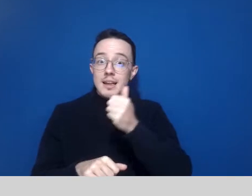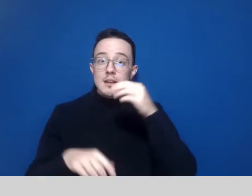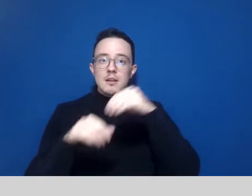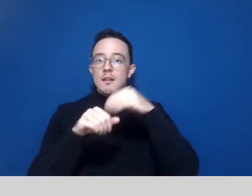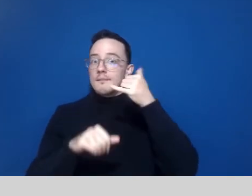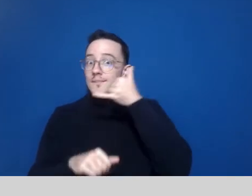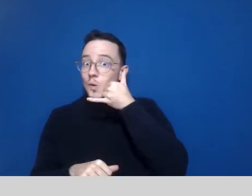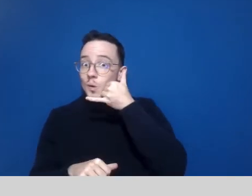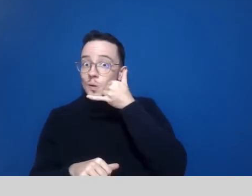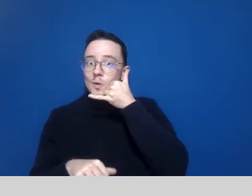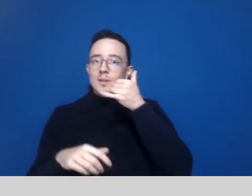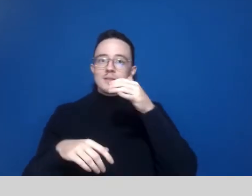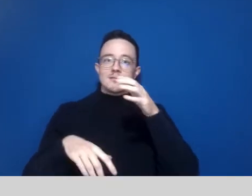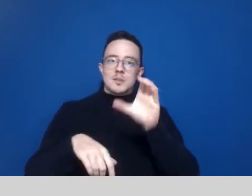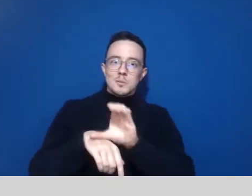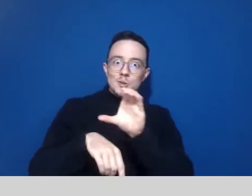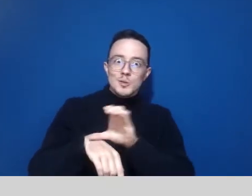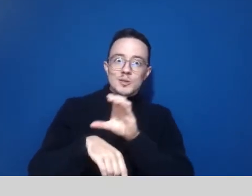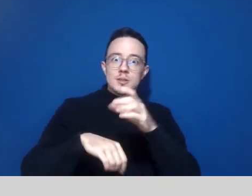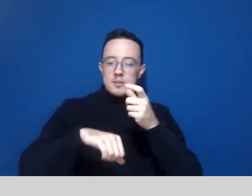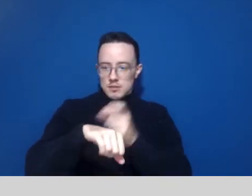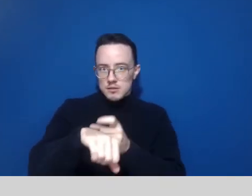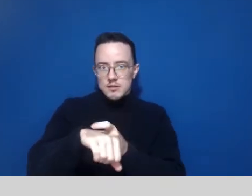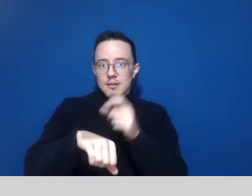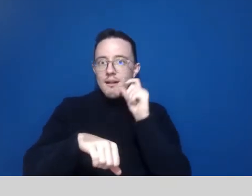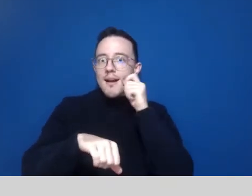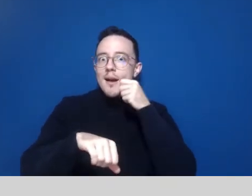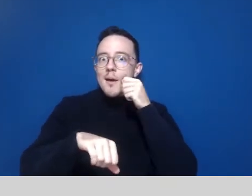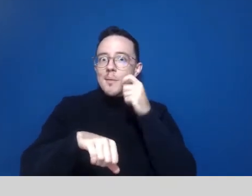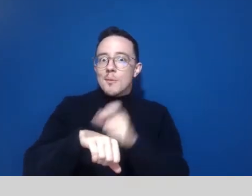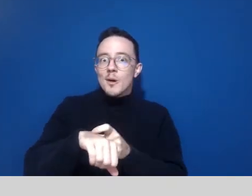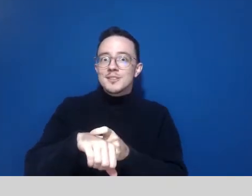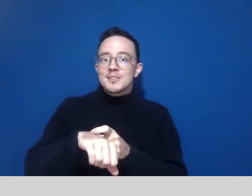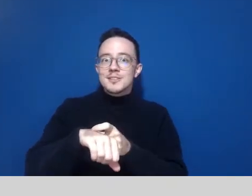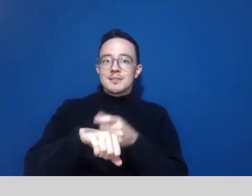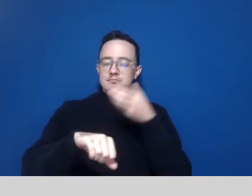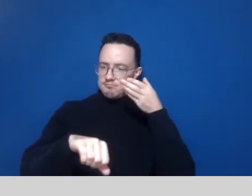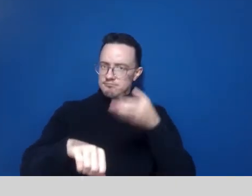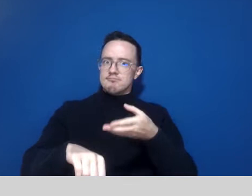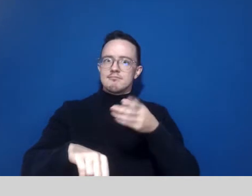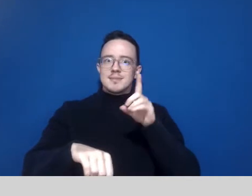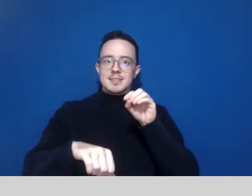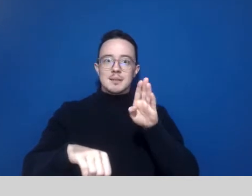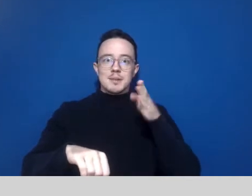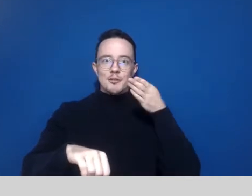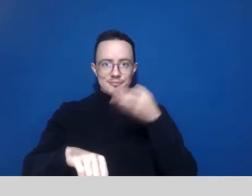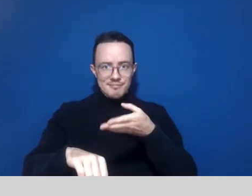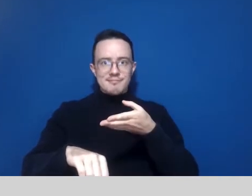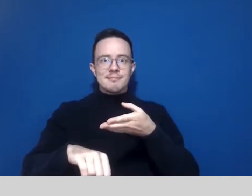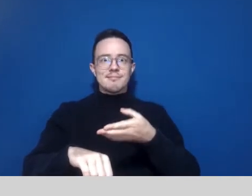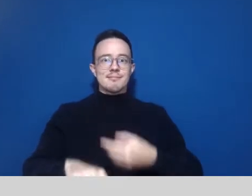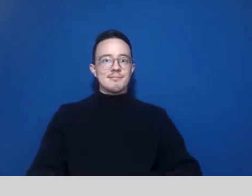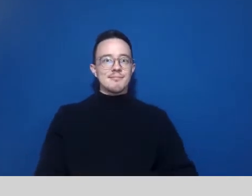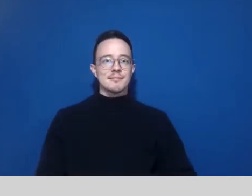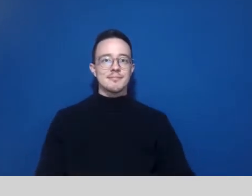so I'm wearing SQLite databases on my wrist right now. Let's take a look on my laptop and see what we can find.